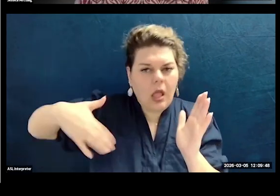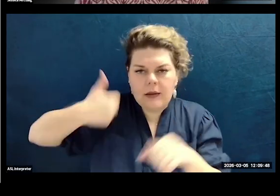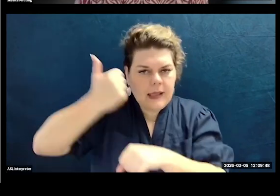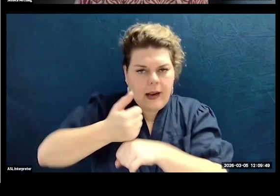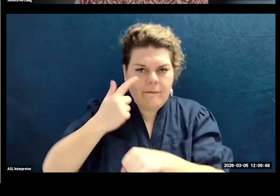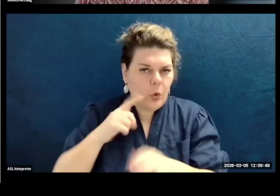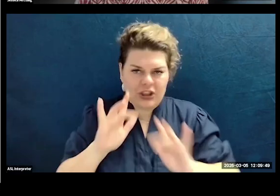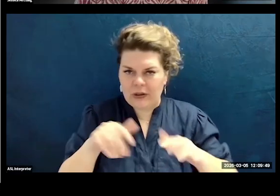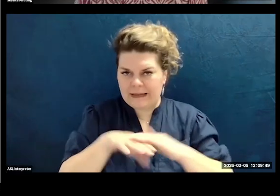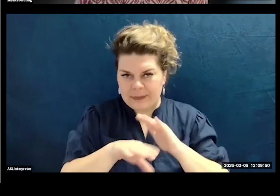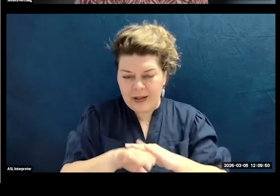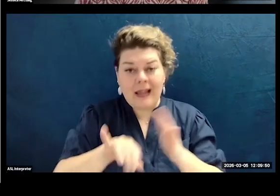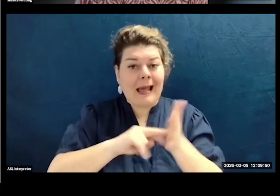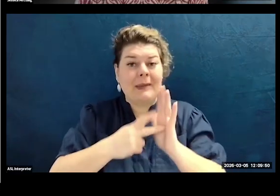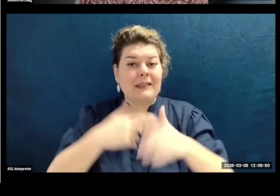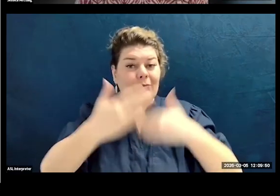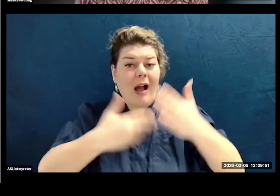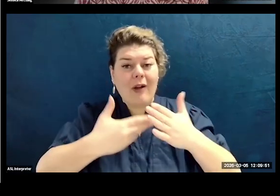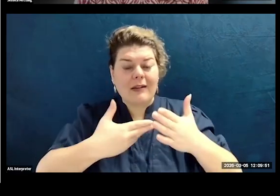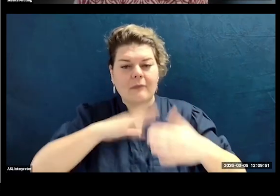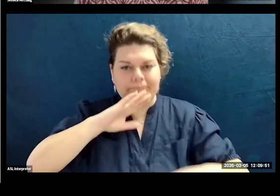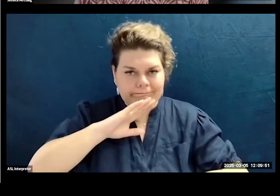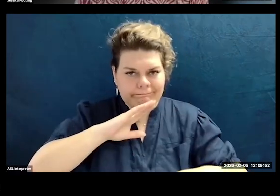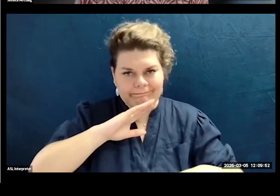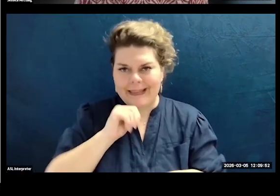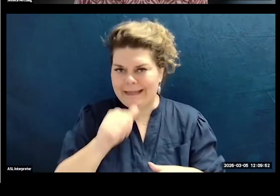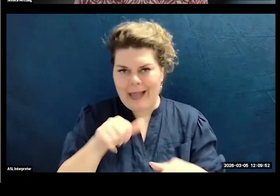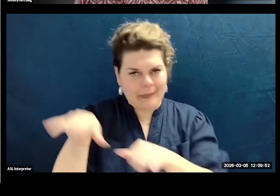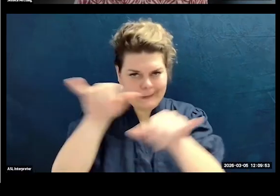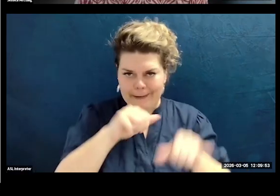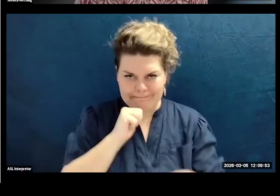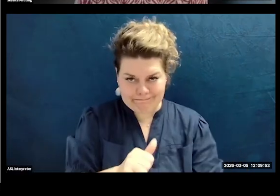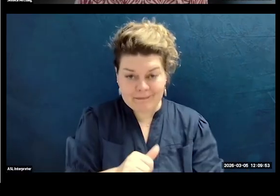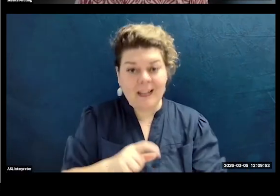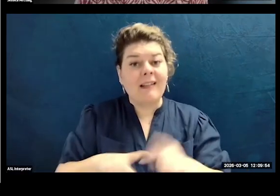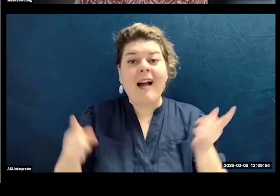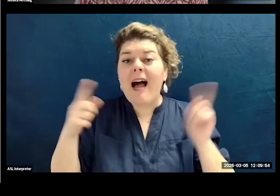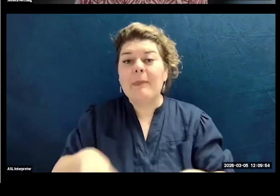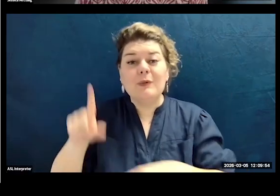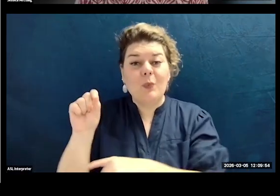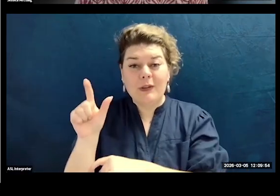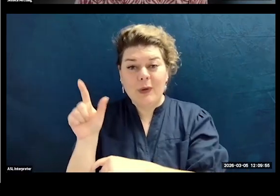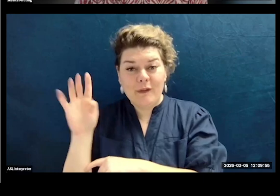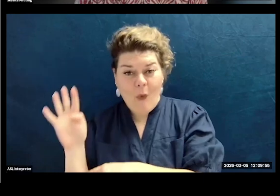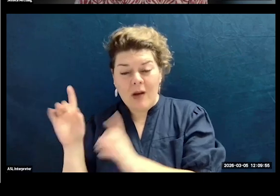and so progress has been inconsistent. This all changed in 2024 when the Department of Justice